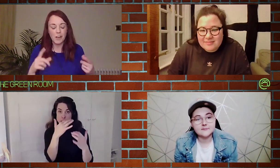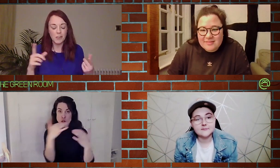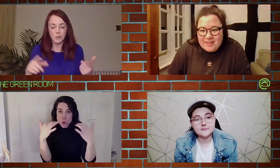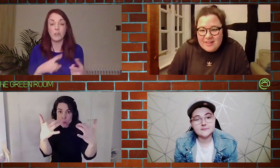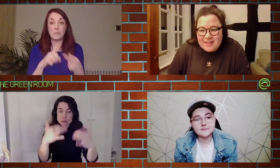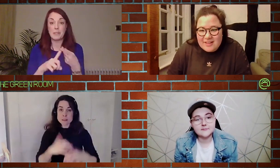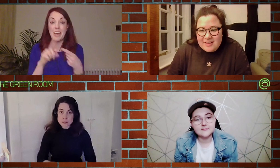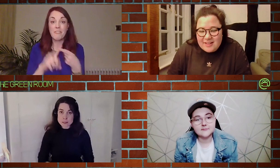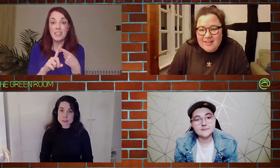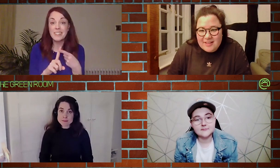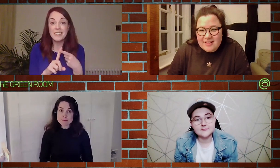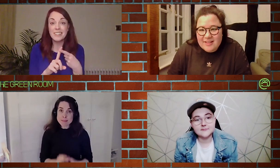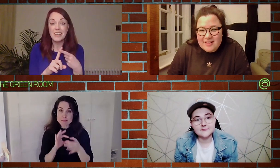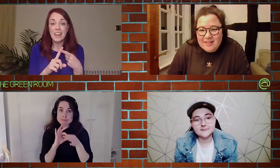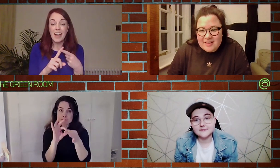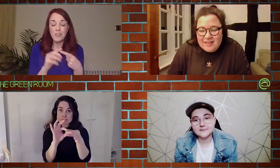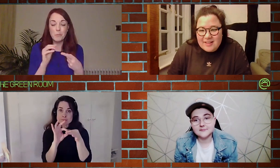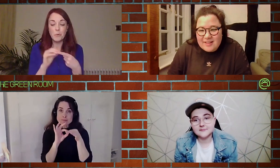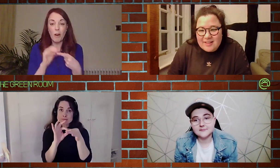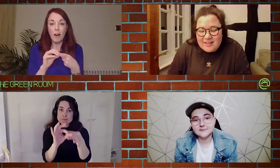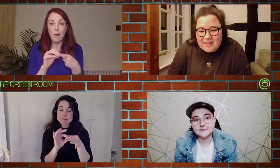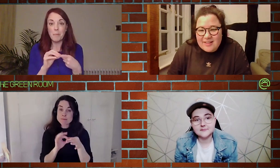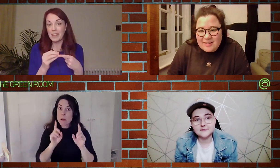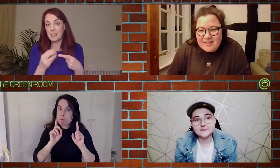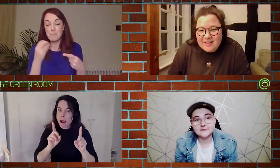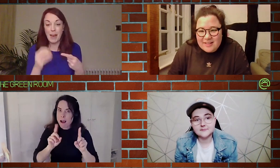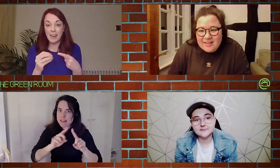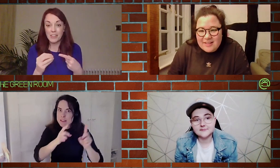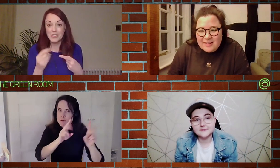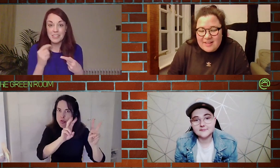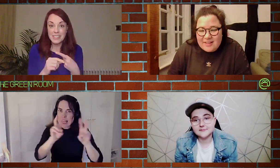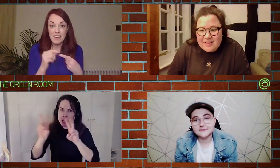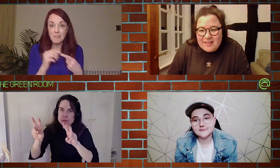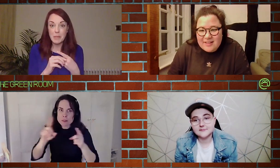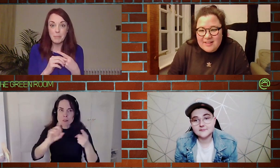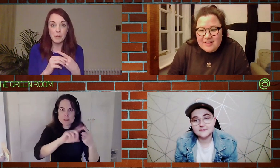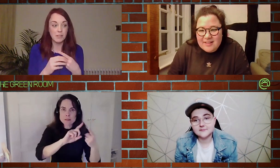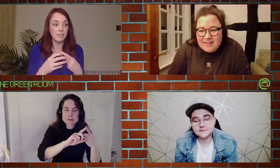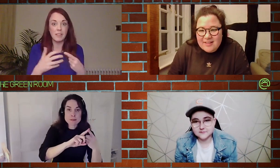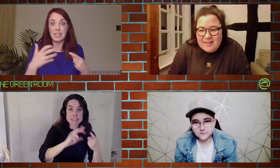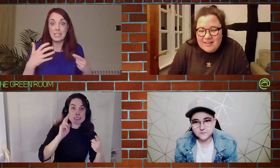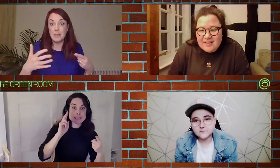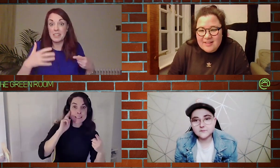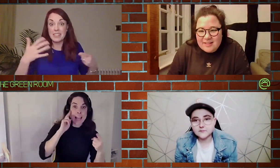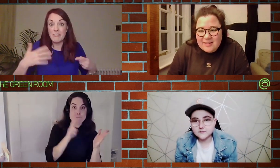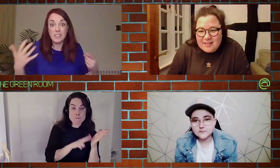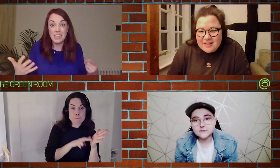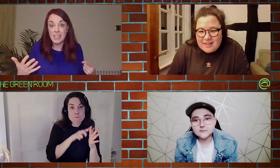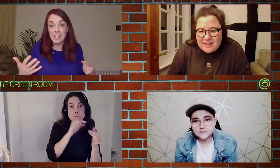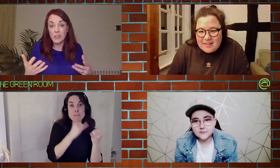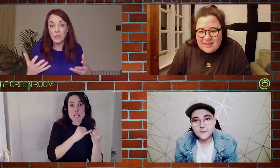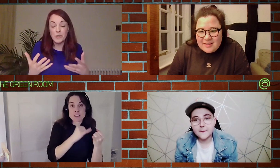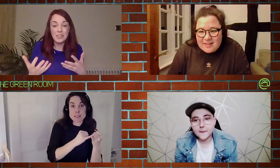you talked about deafness and you brought up like the barriers that deaf people experience every day and you did that in